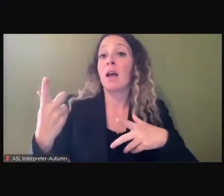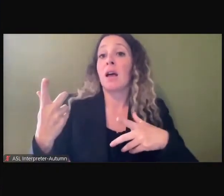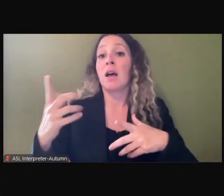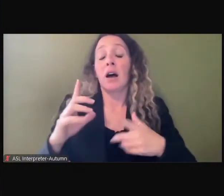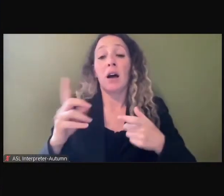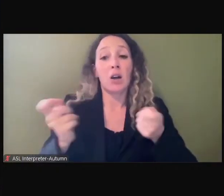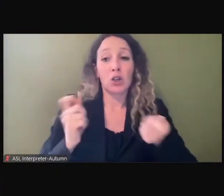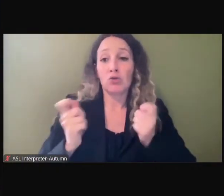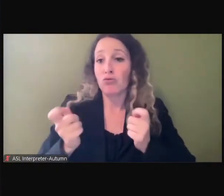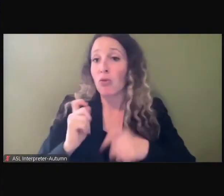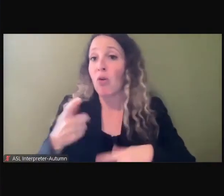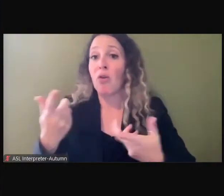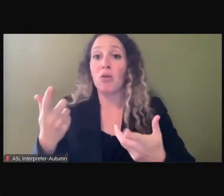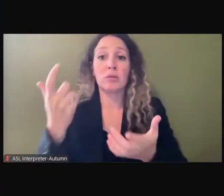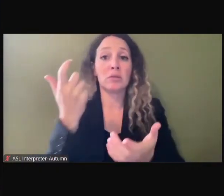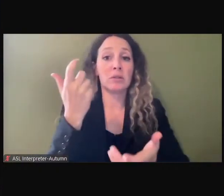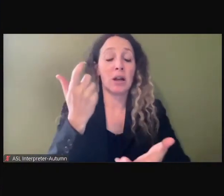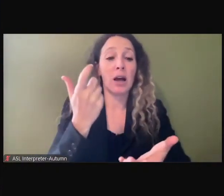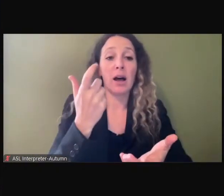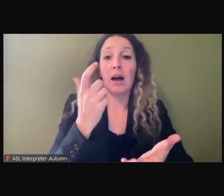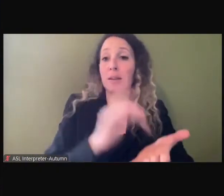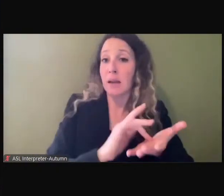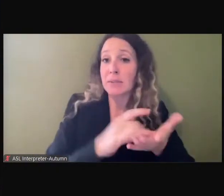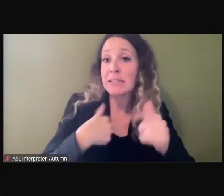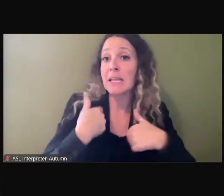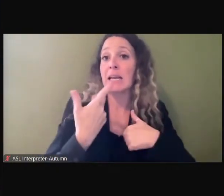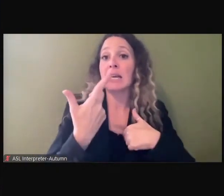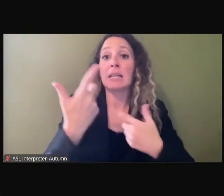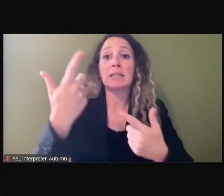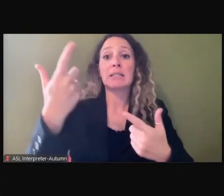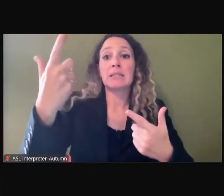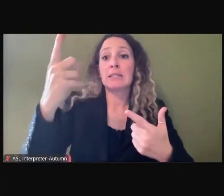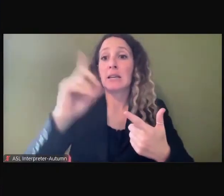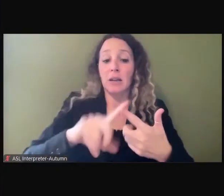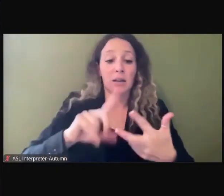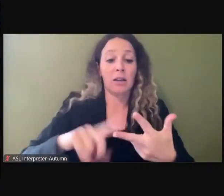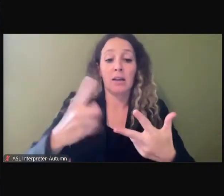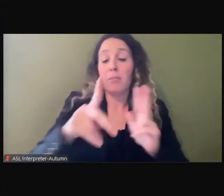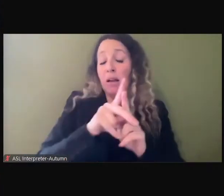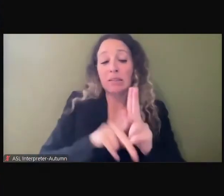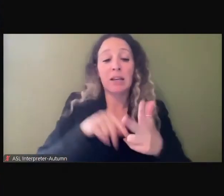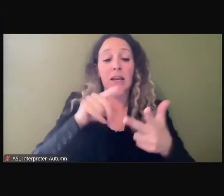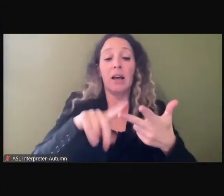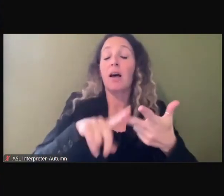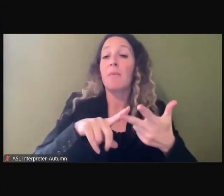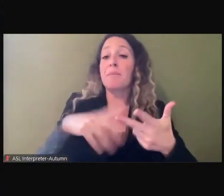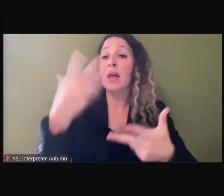acute hospital care at home, and more inclusive telehealth Medicare coverage for all Americans,